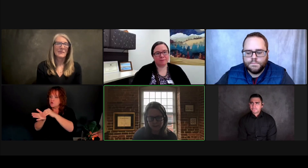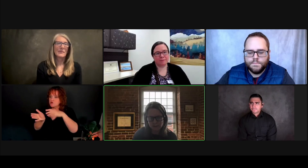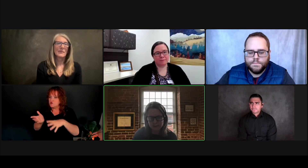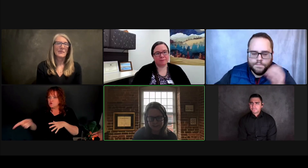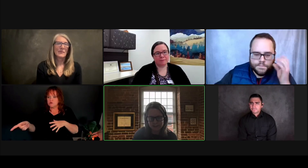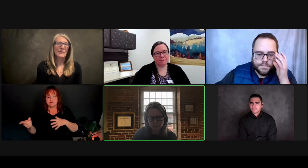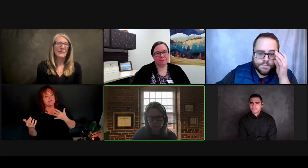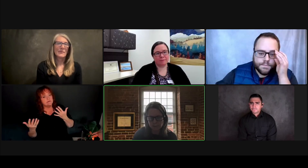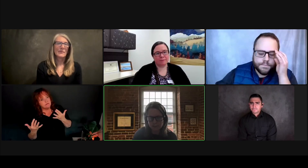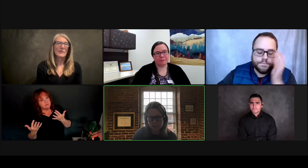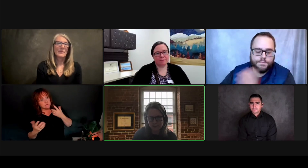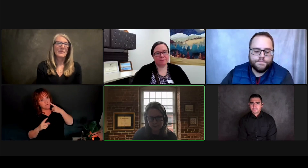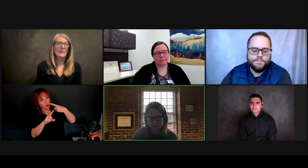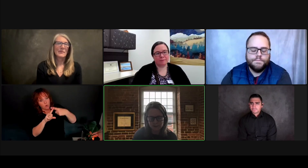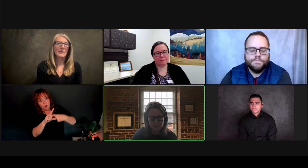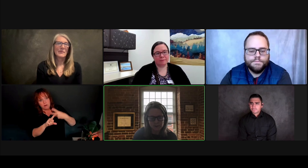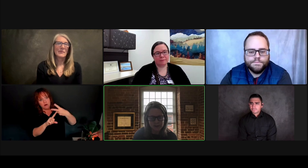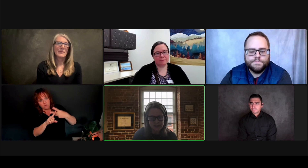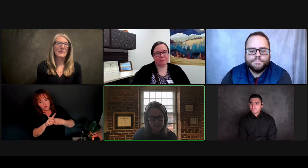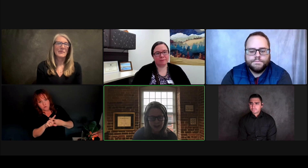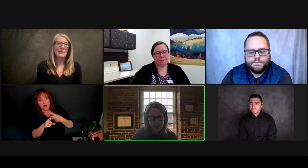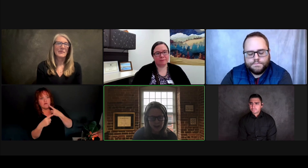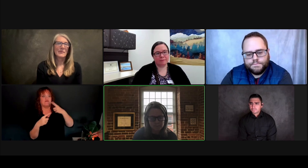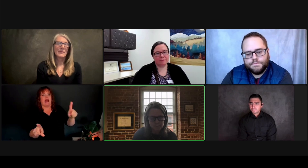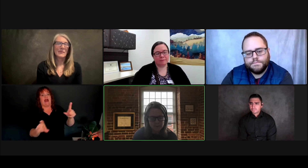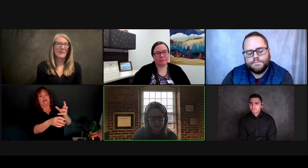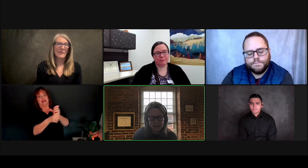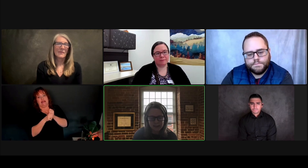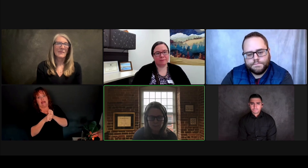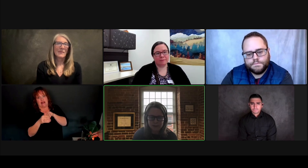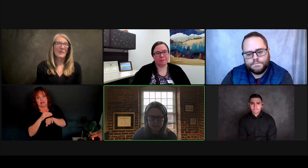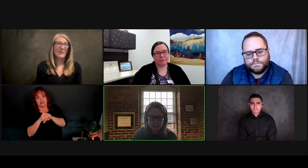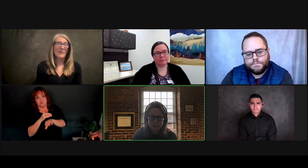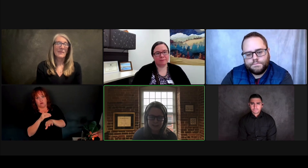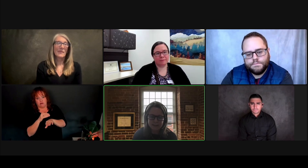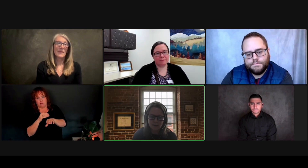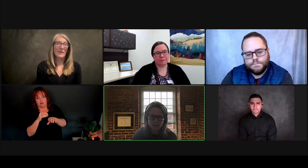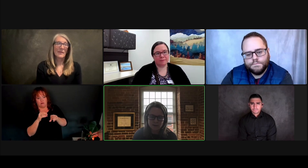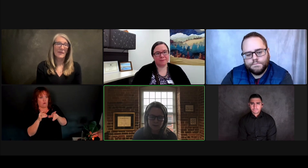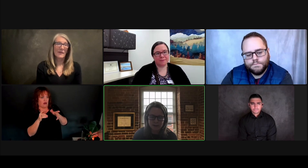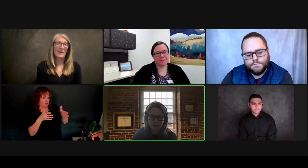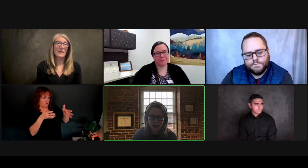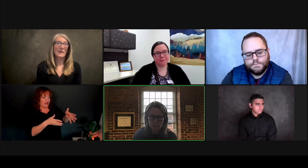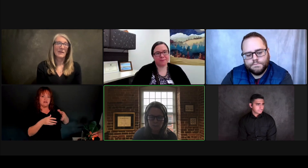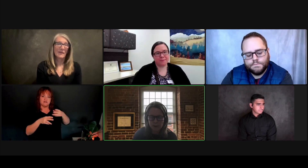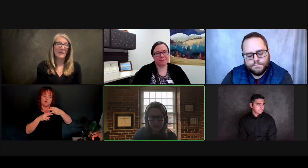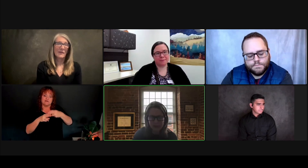to get those accessible materials. So collaborations, I think, also can help.